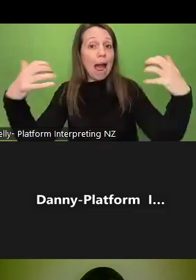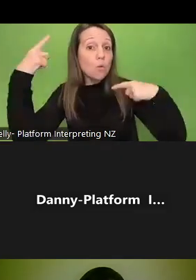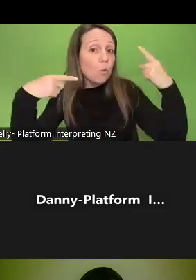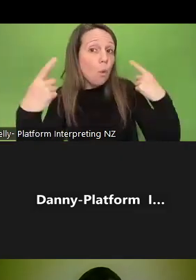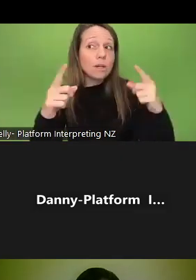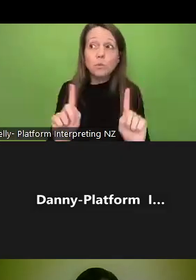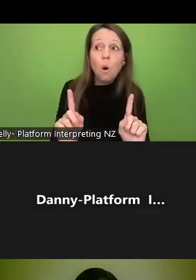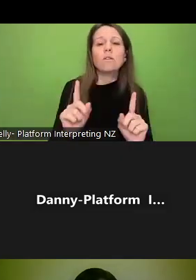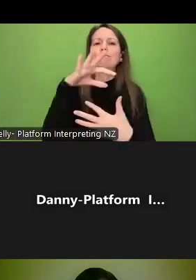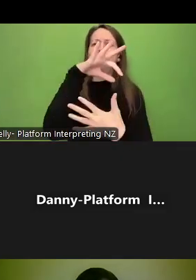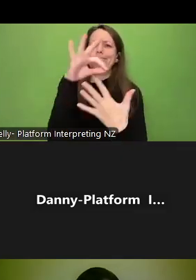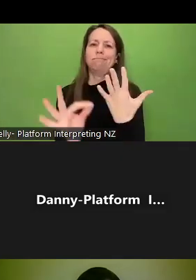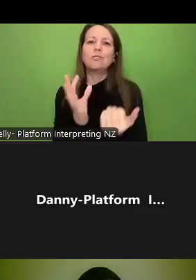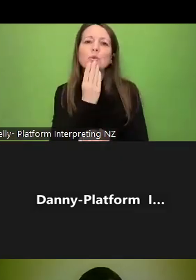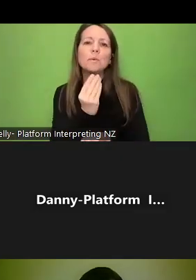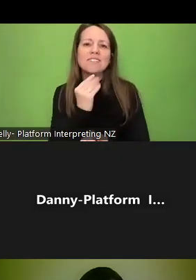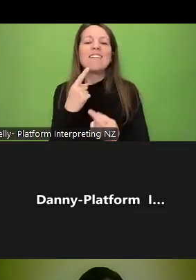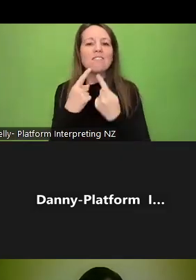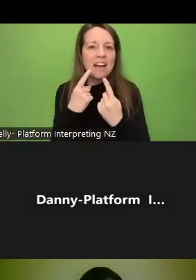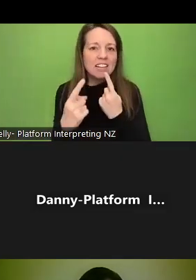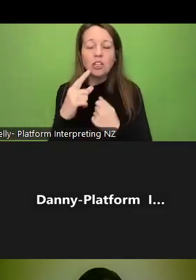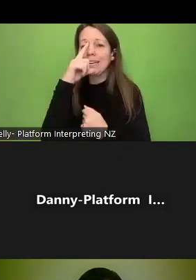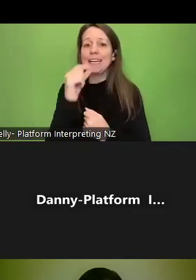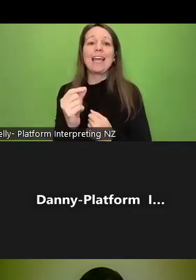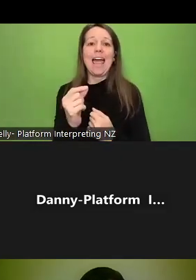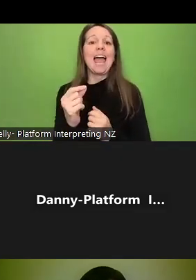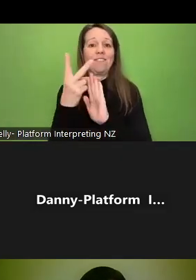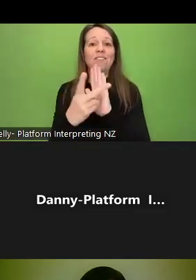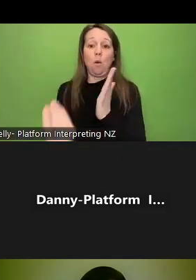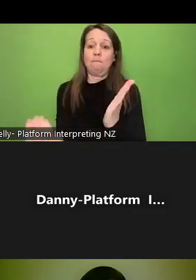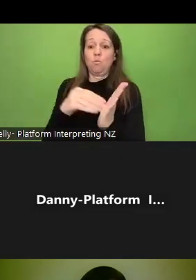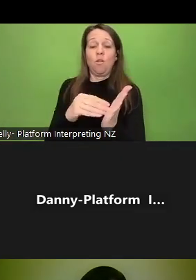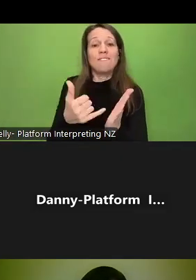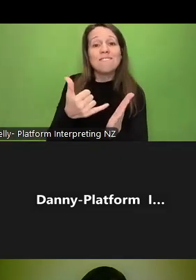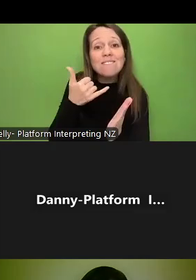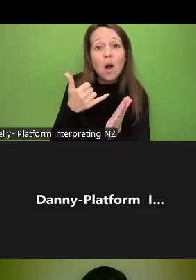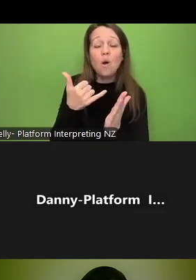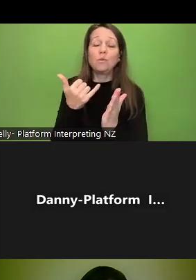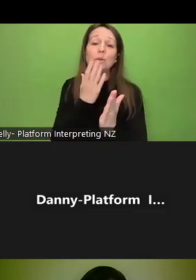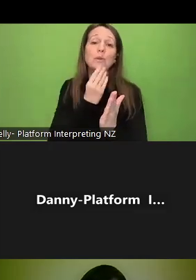And again, it could be on a phone. Do caption this resource. That's it's we